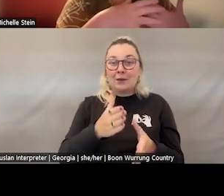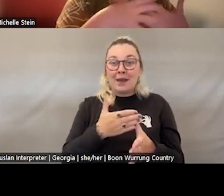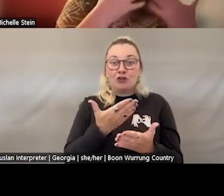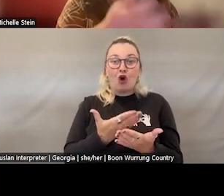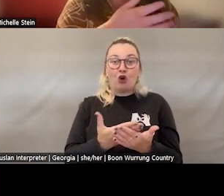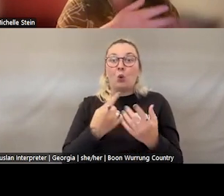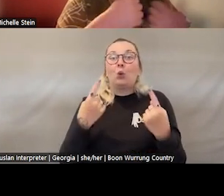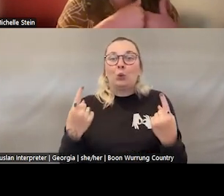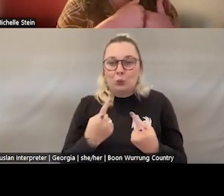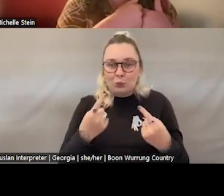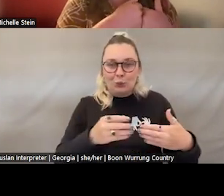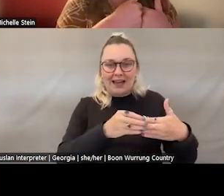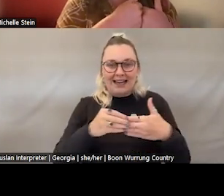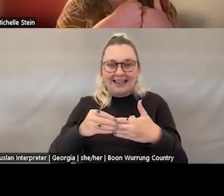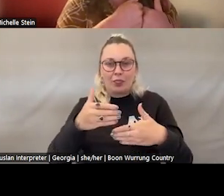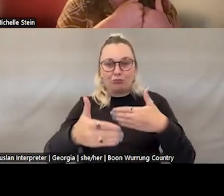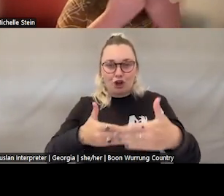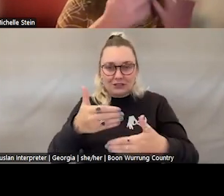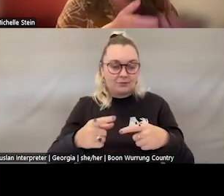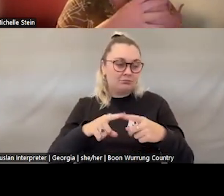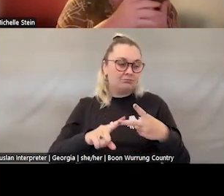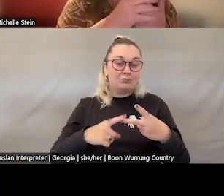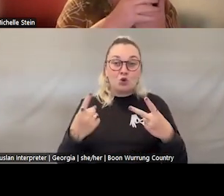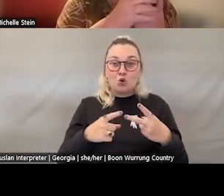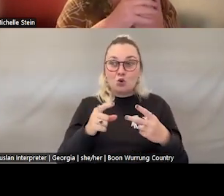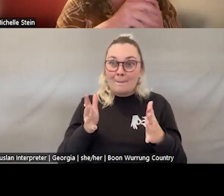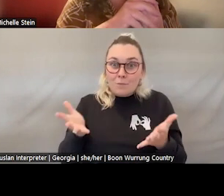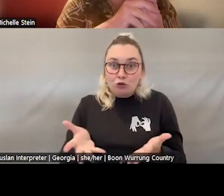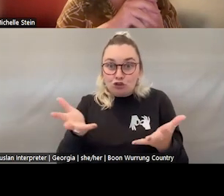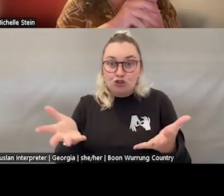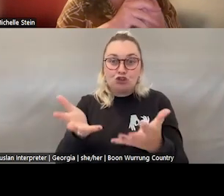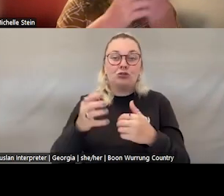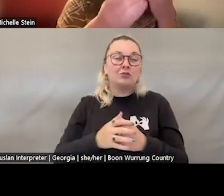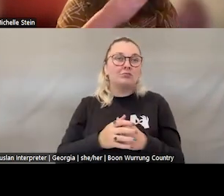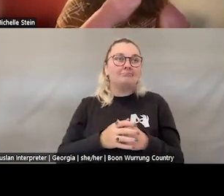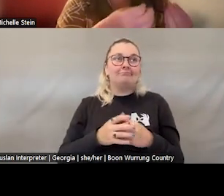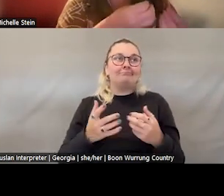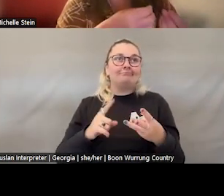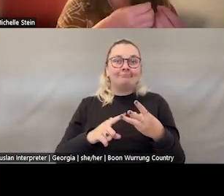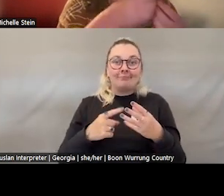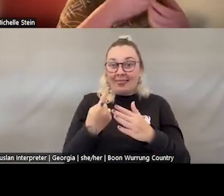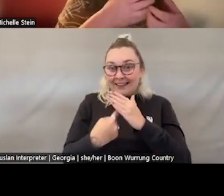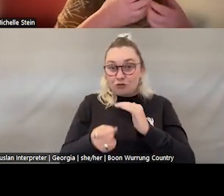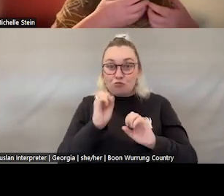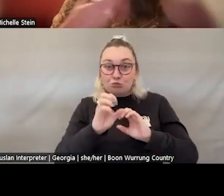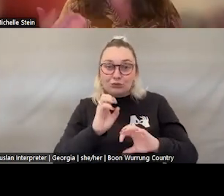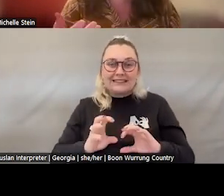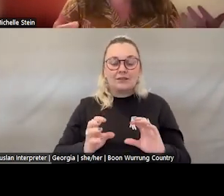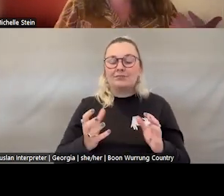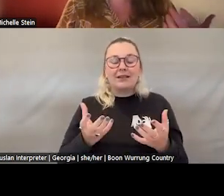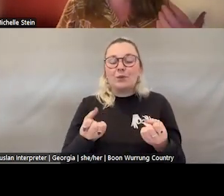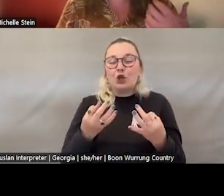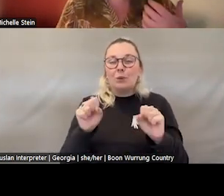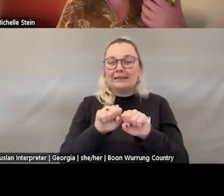who is leading the process, who was pushing it, there was no system in place.